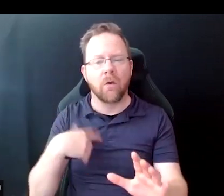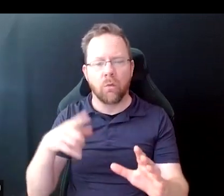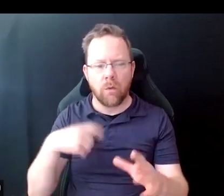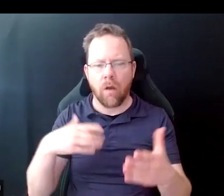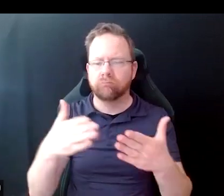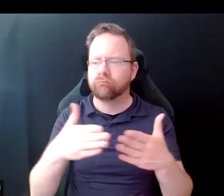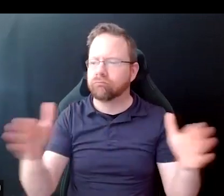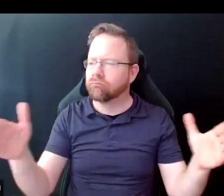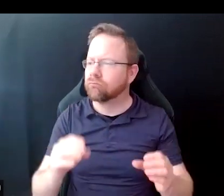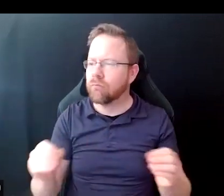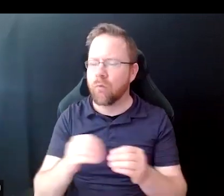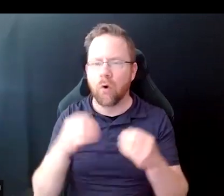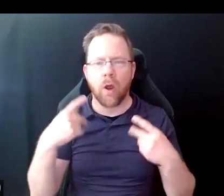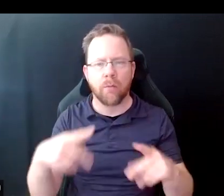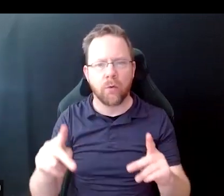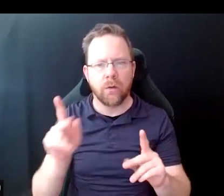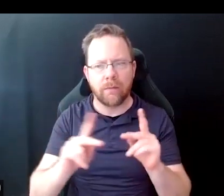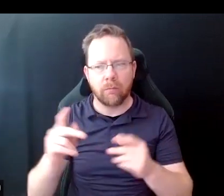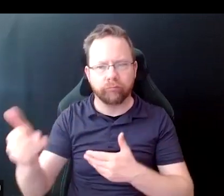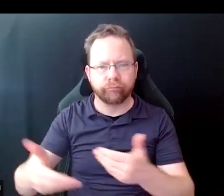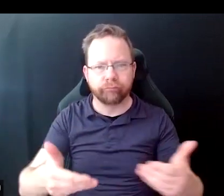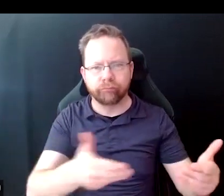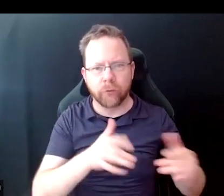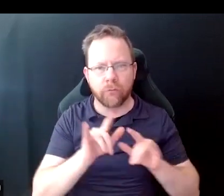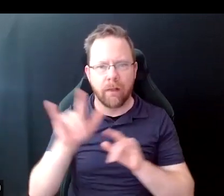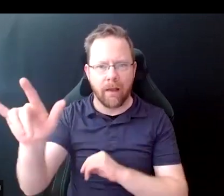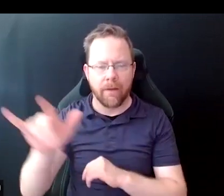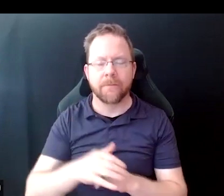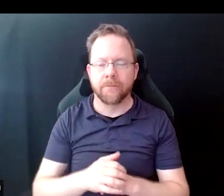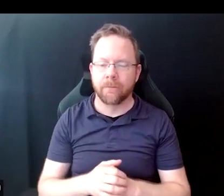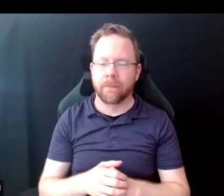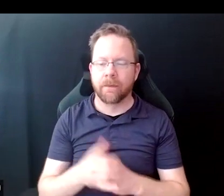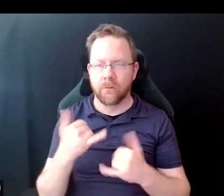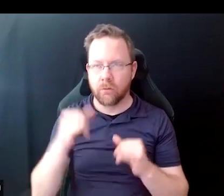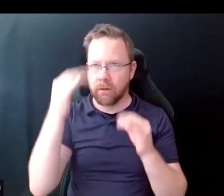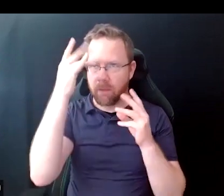We want to make sure that more people are able to fly. We still have to think about, for example, people